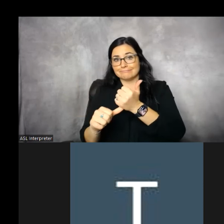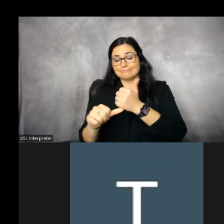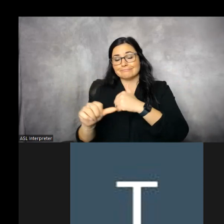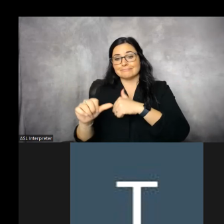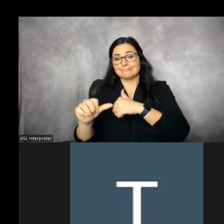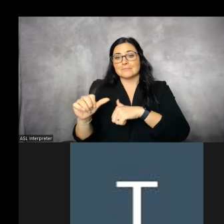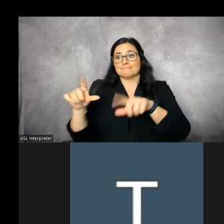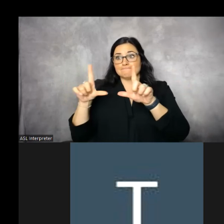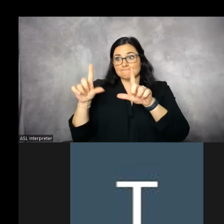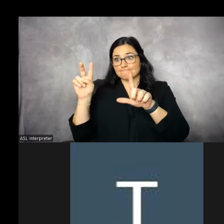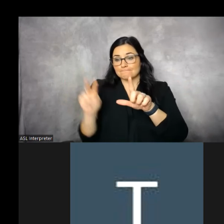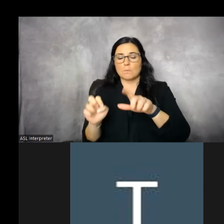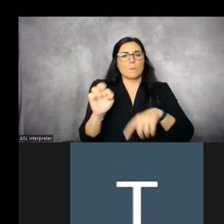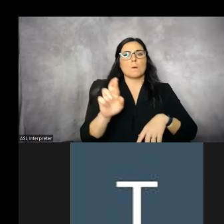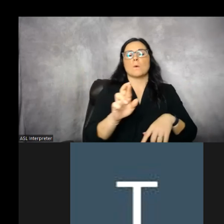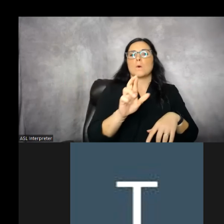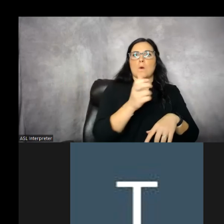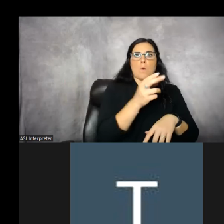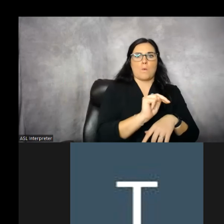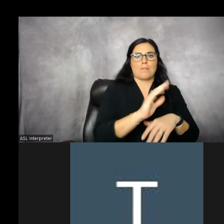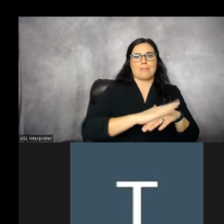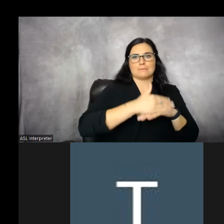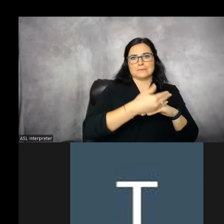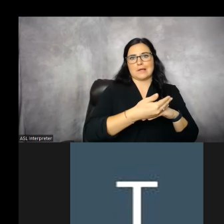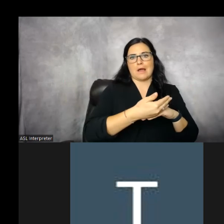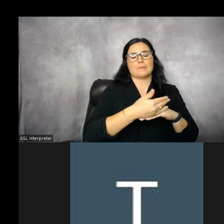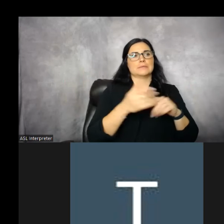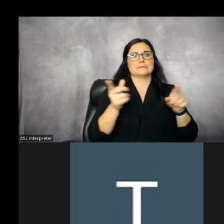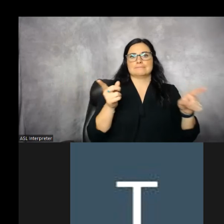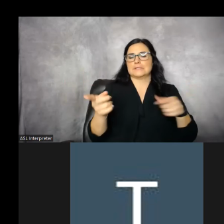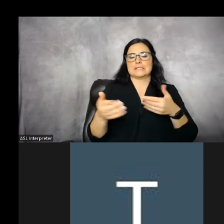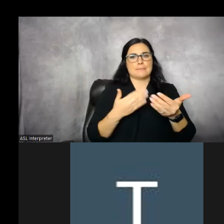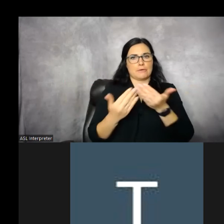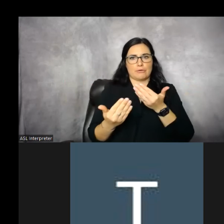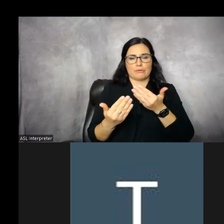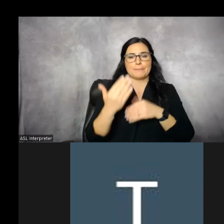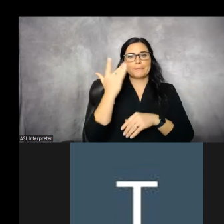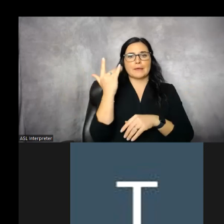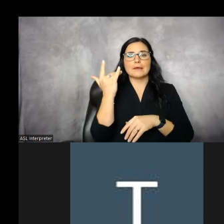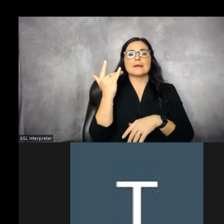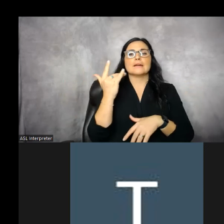It also wouldn't work if they have their own laptop that had a screen reader installed. Because the underlying technology,